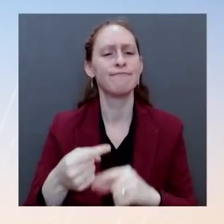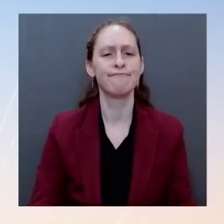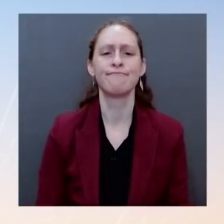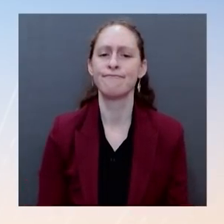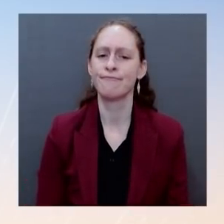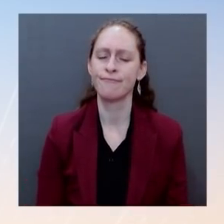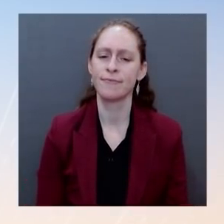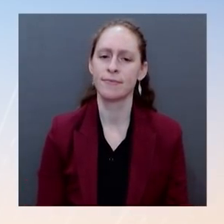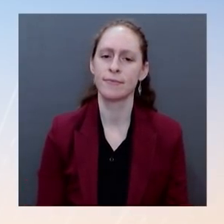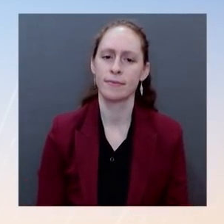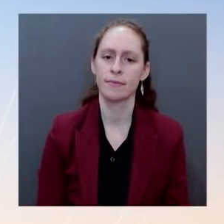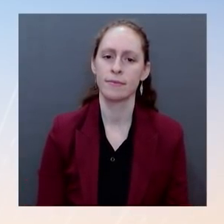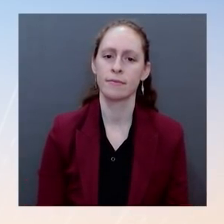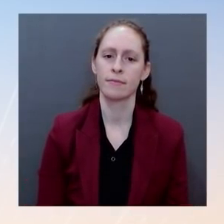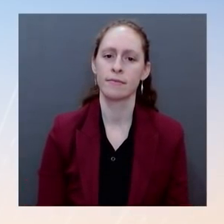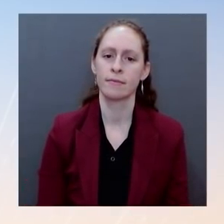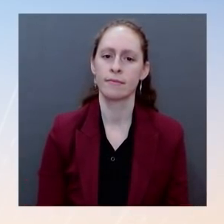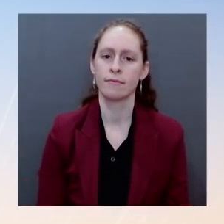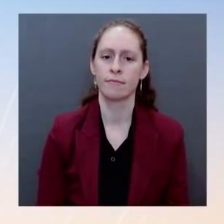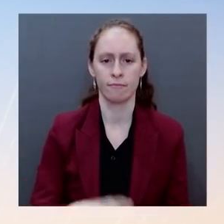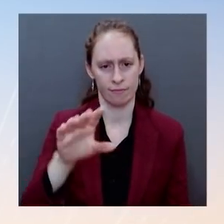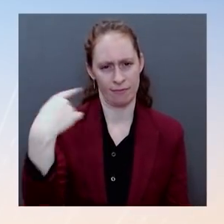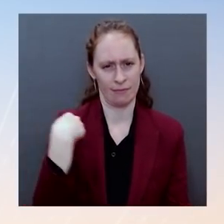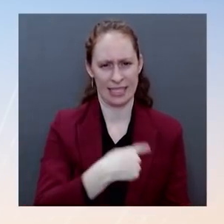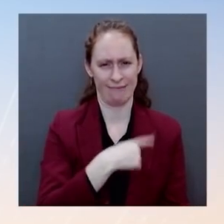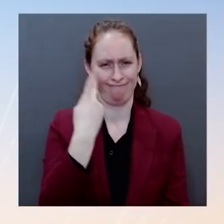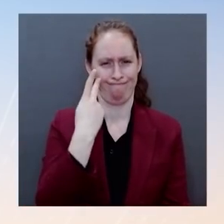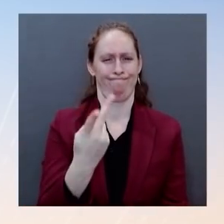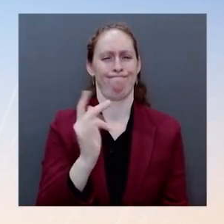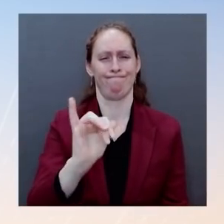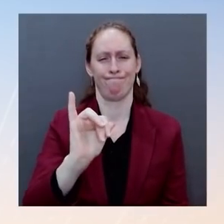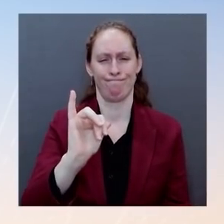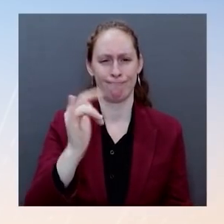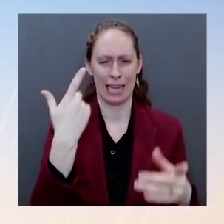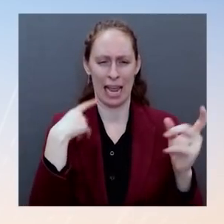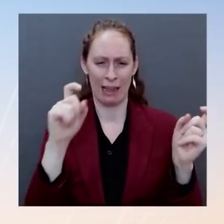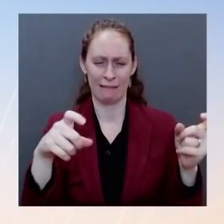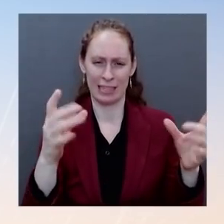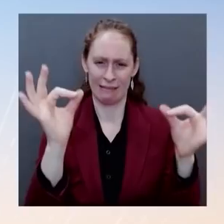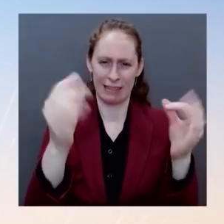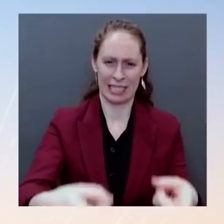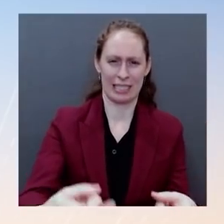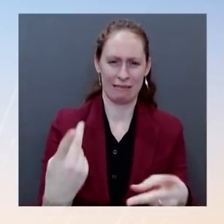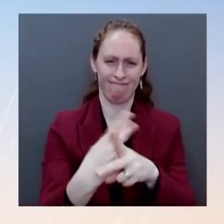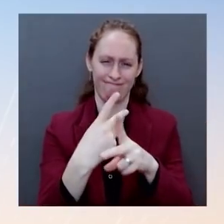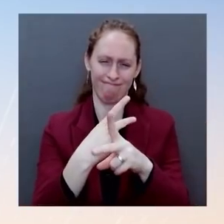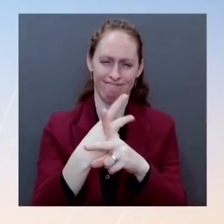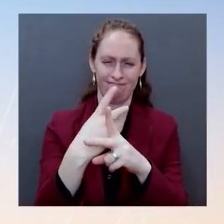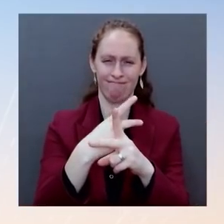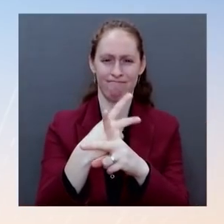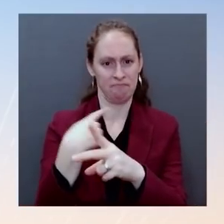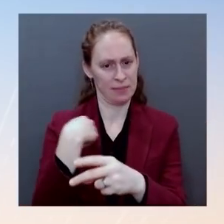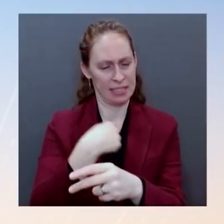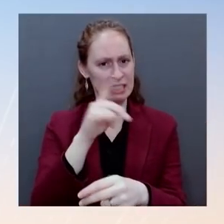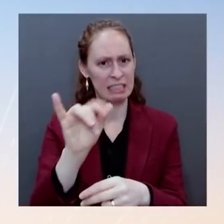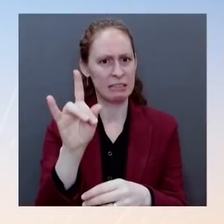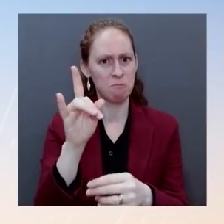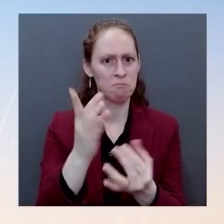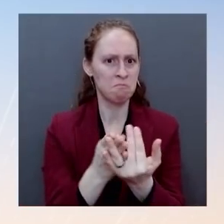But I think that the -- nomenclature aside, we find ourselves in a position now where we're looking forward,